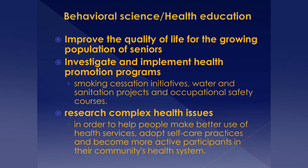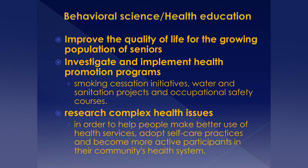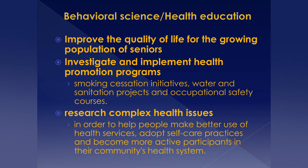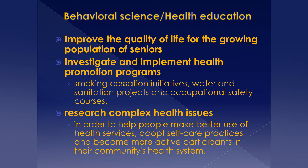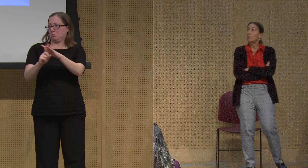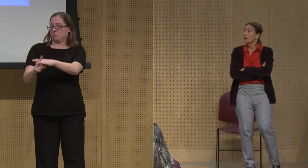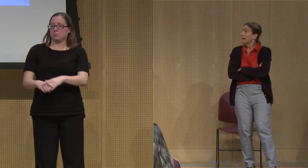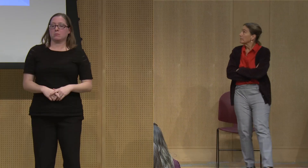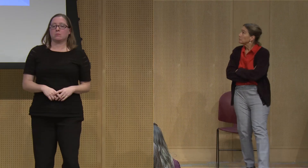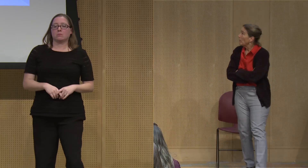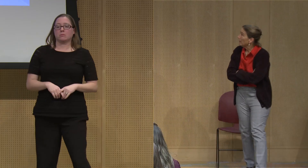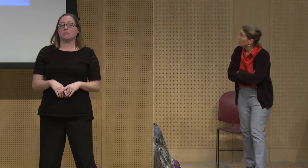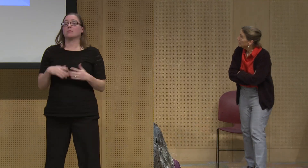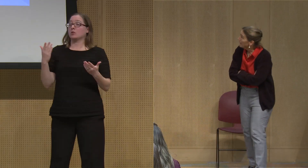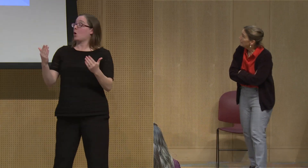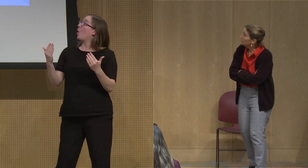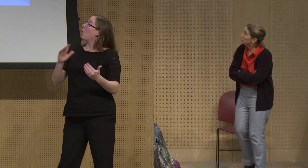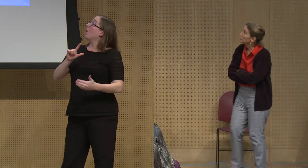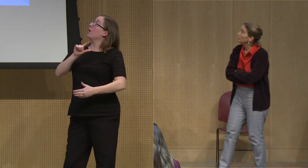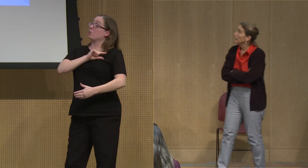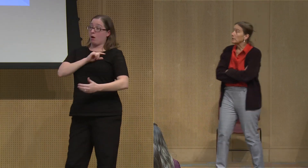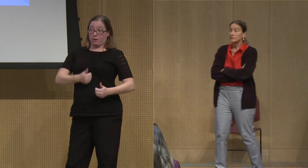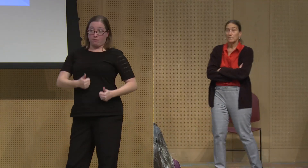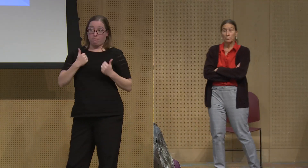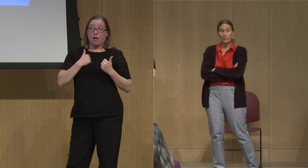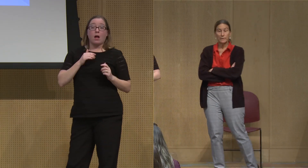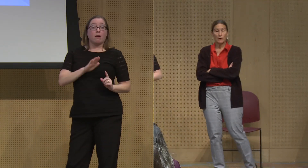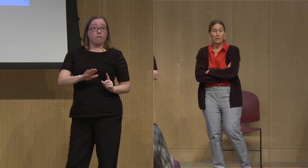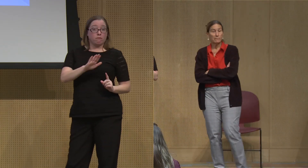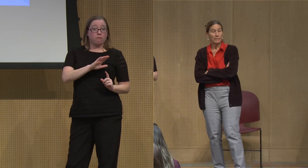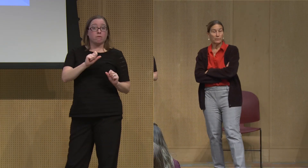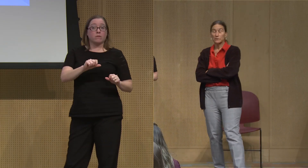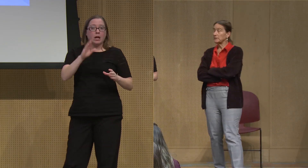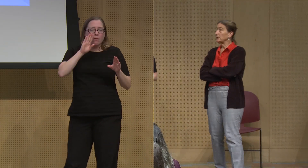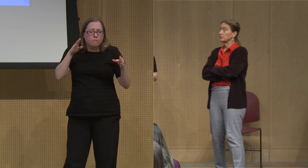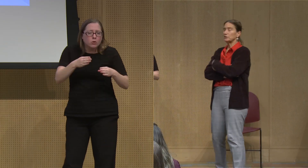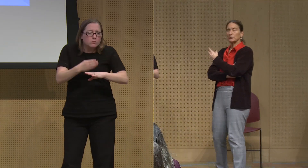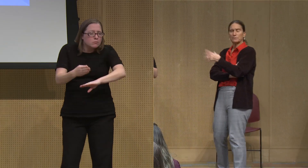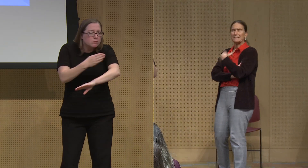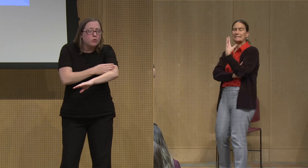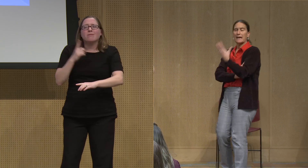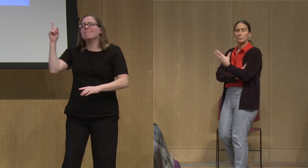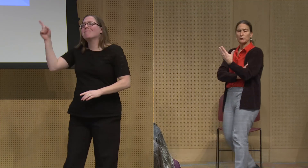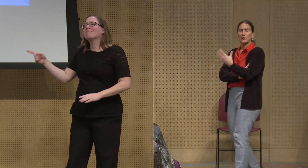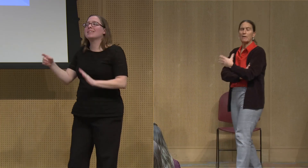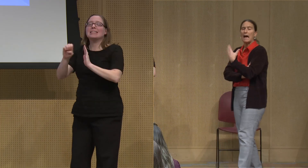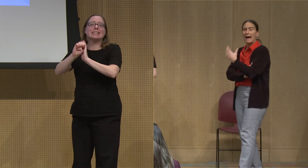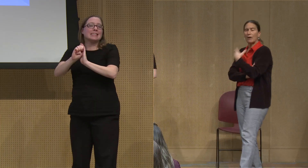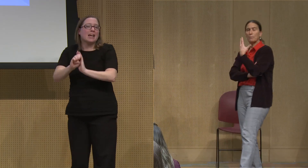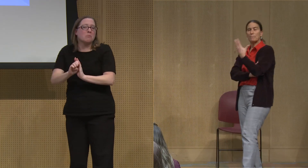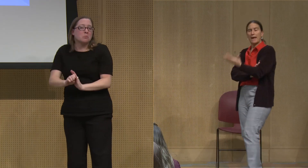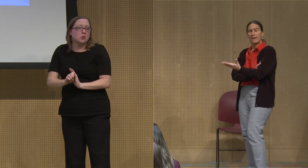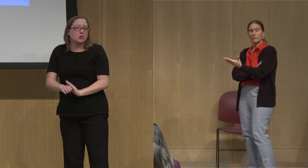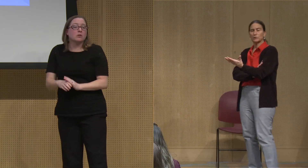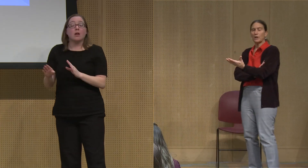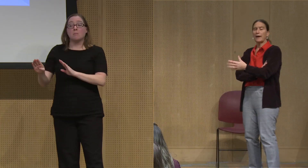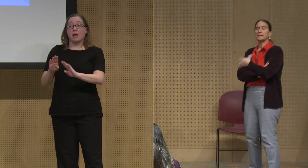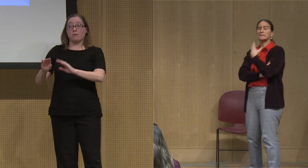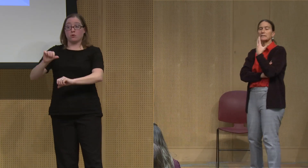AGAIN, THERE'S QUALITY OF LIFE ISSUES. YOU CAN FOCUS ON IMPROVING THE QUALITY OF LIFE FOR SENIORS. THESE ARE JUST SOME EXAMPLES OF HOW BEHAVIORAL SCIENCE IN THE CONTEXT